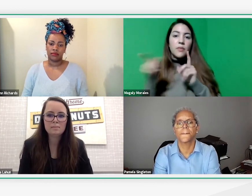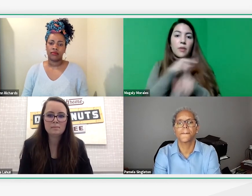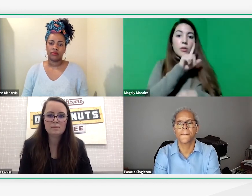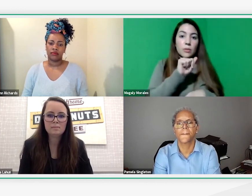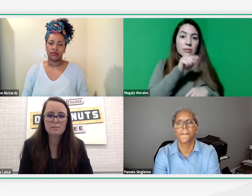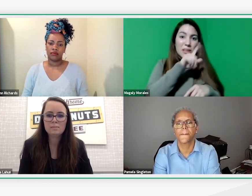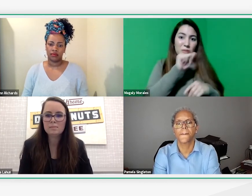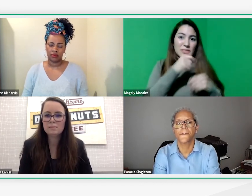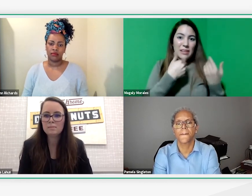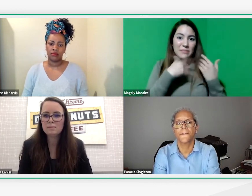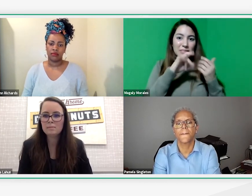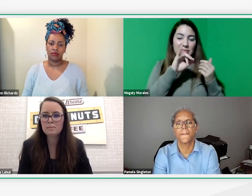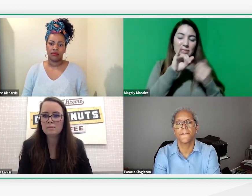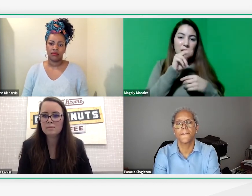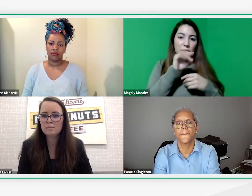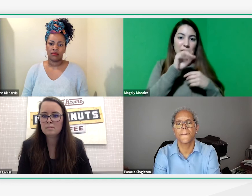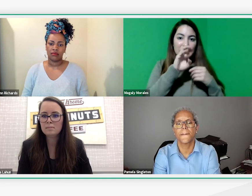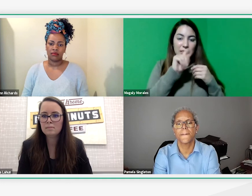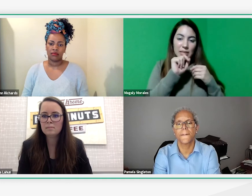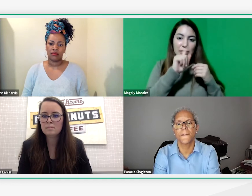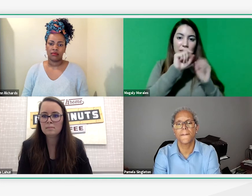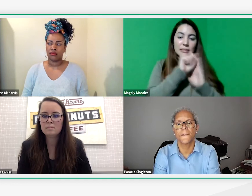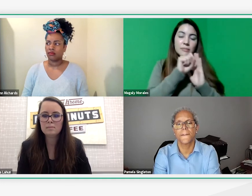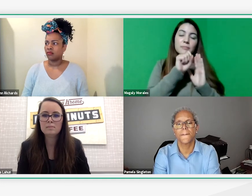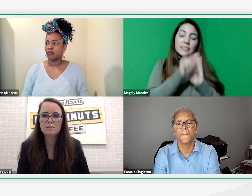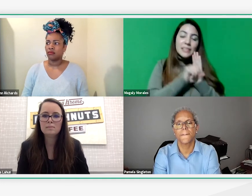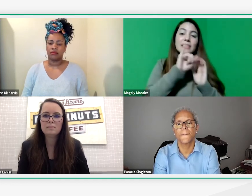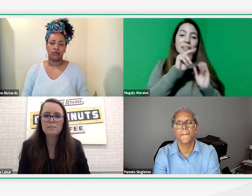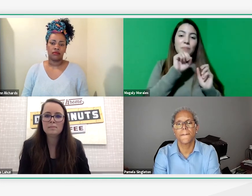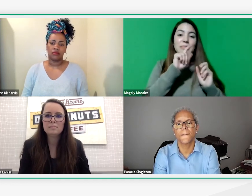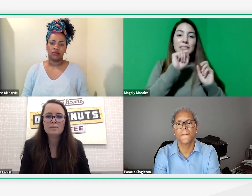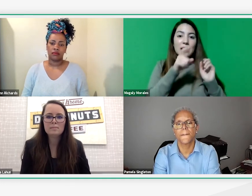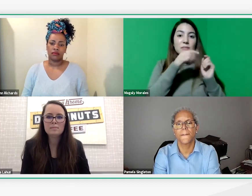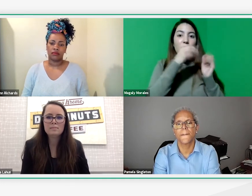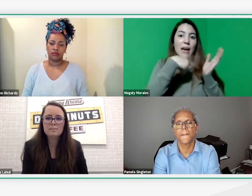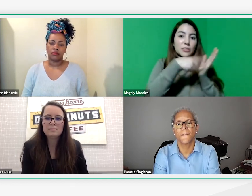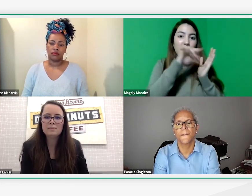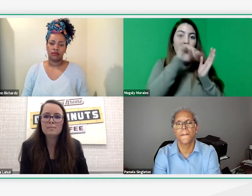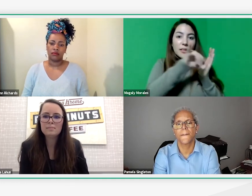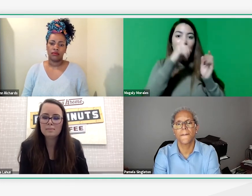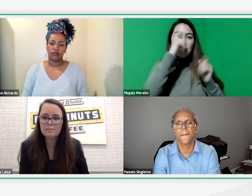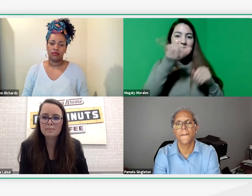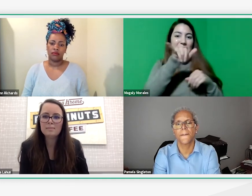So, if you move to New York from Louisiana, their state tax ID,